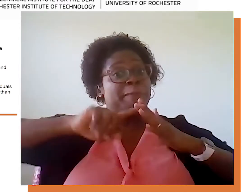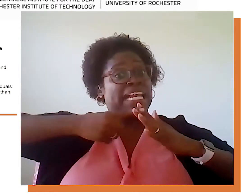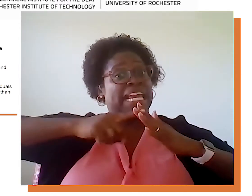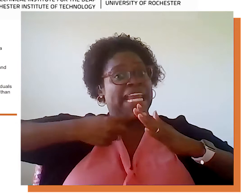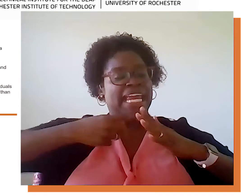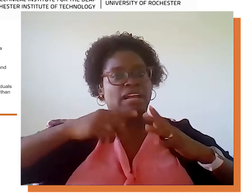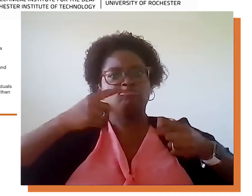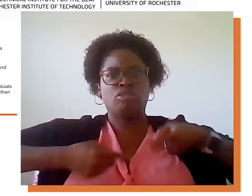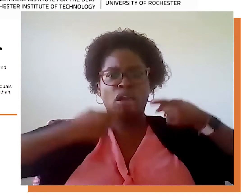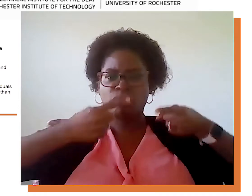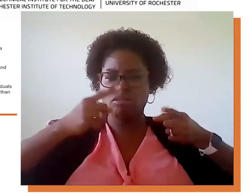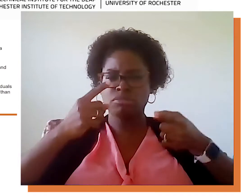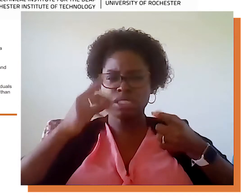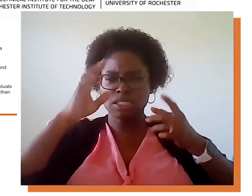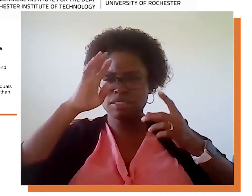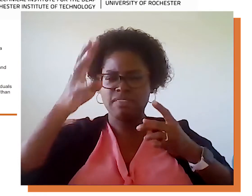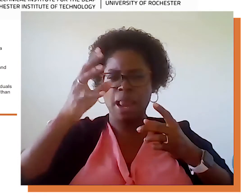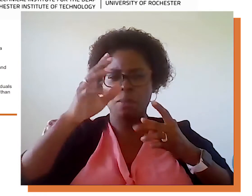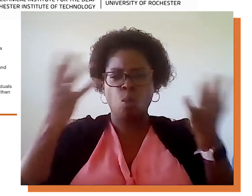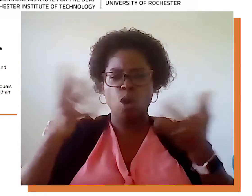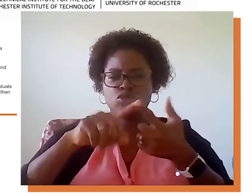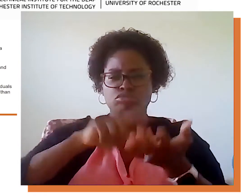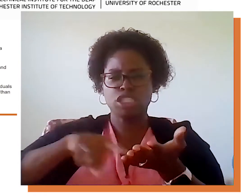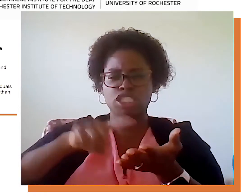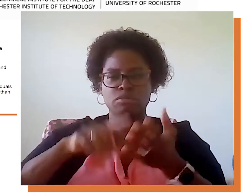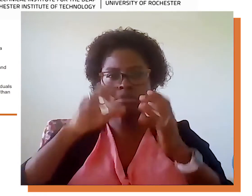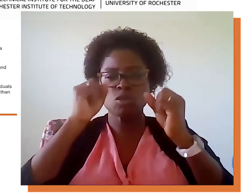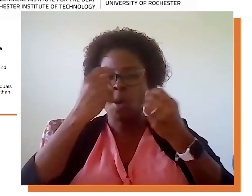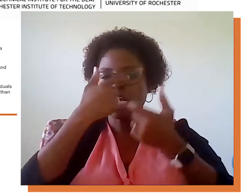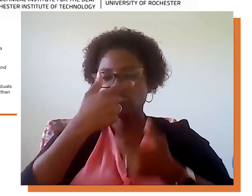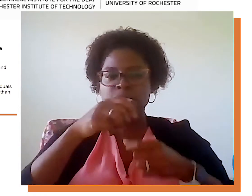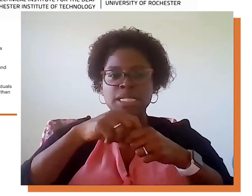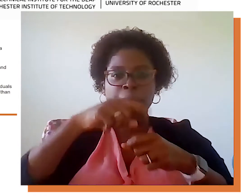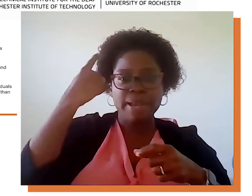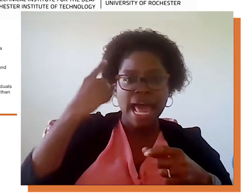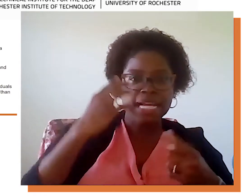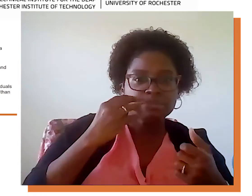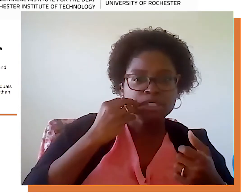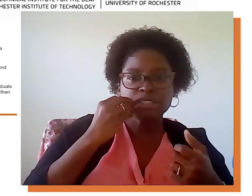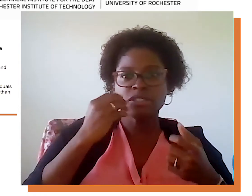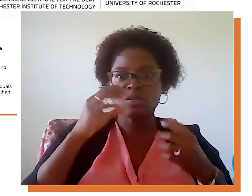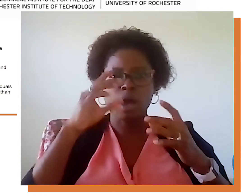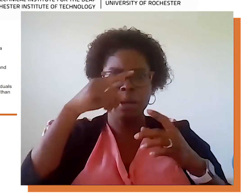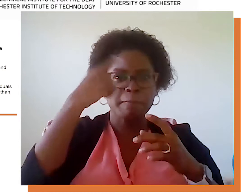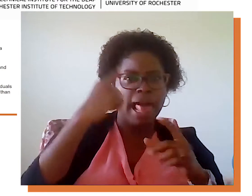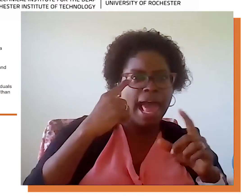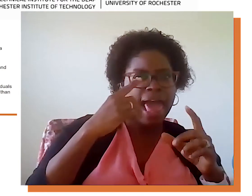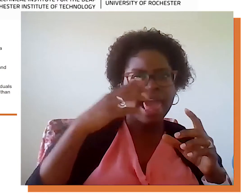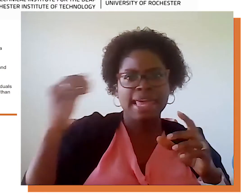and what I research, so this is what I did. I was interested in the black experiences